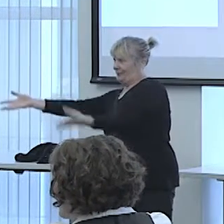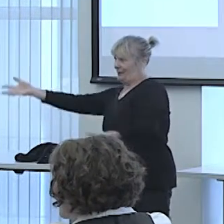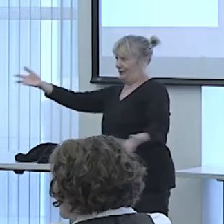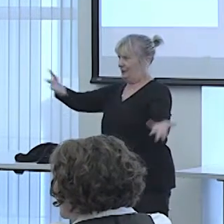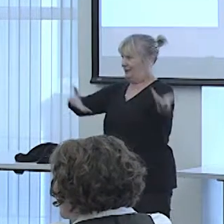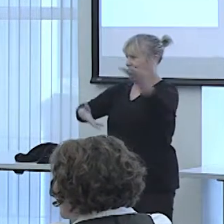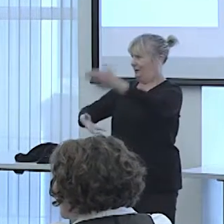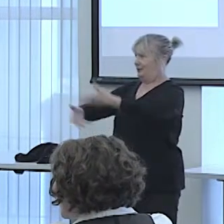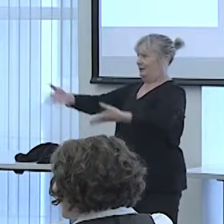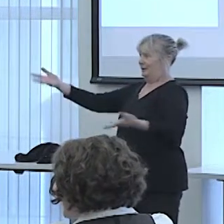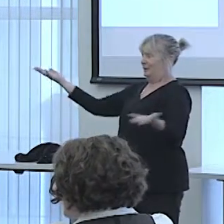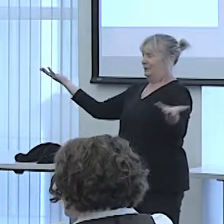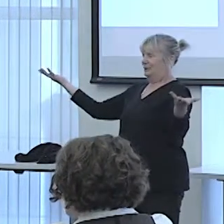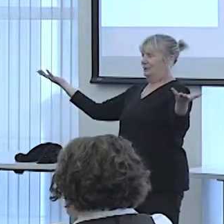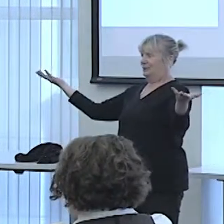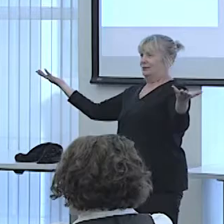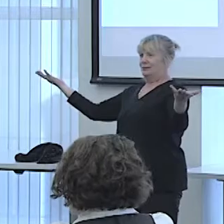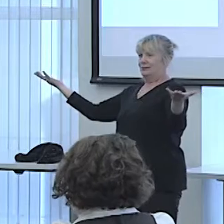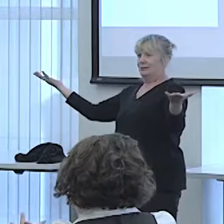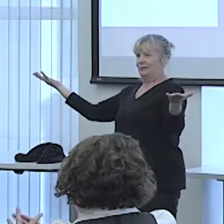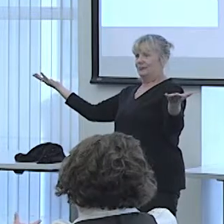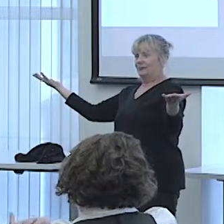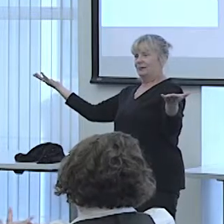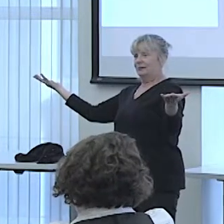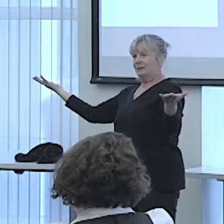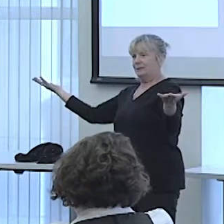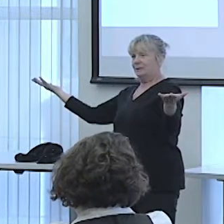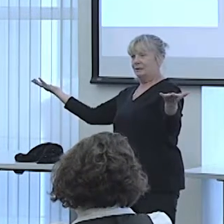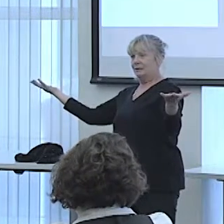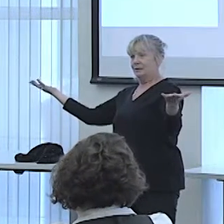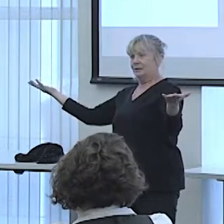So let's say the culture